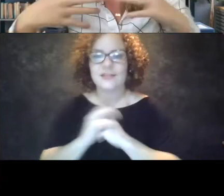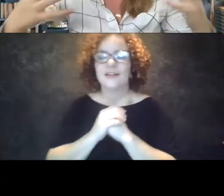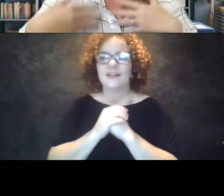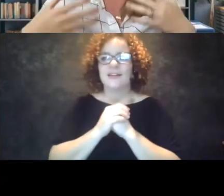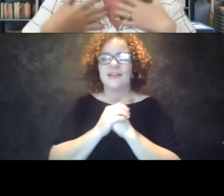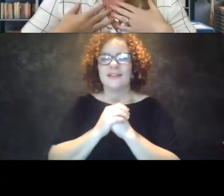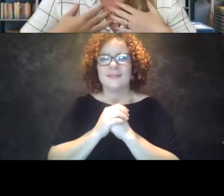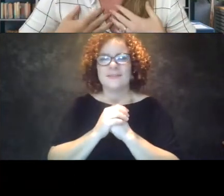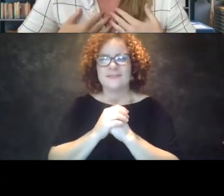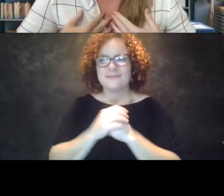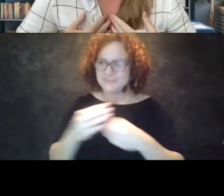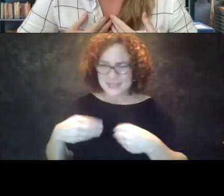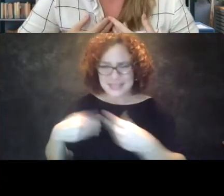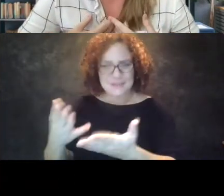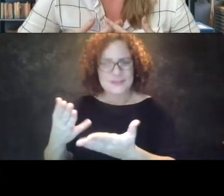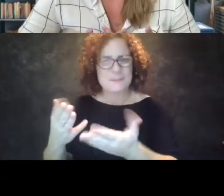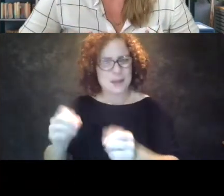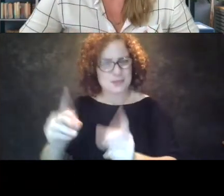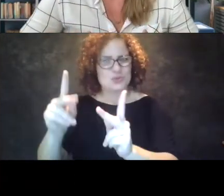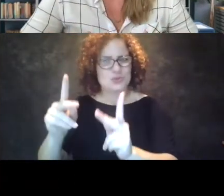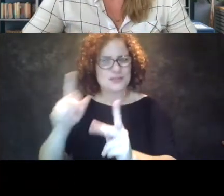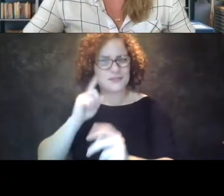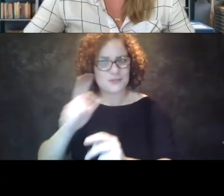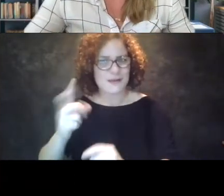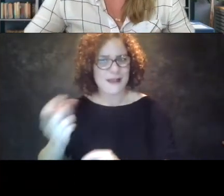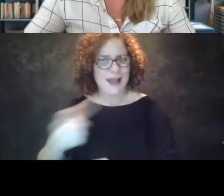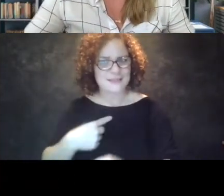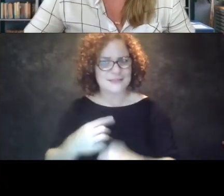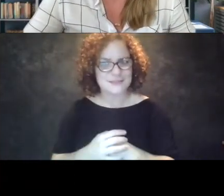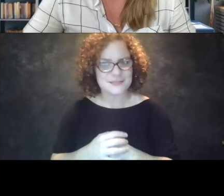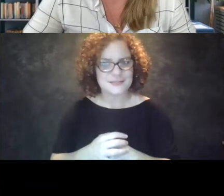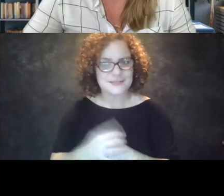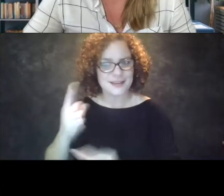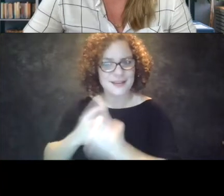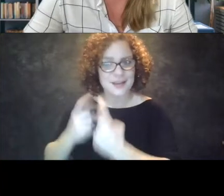them a place to ask questions. Because we are the people who should be able to answer